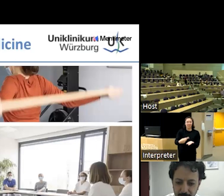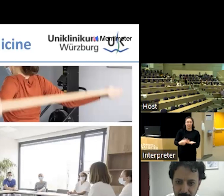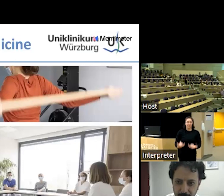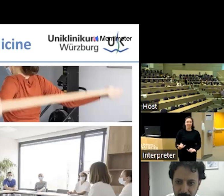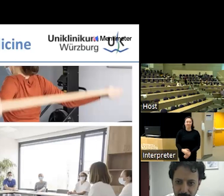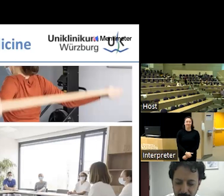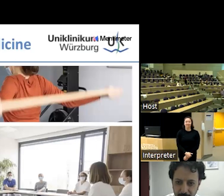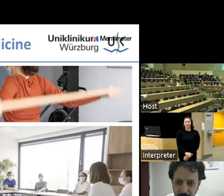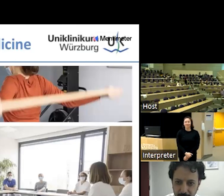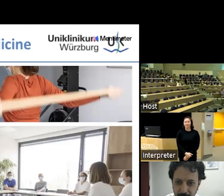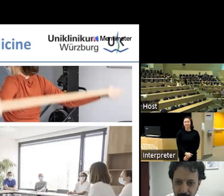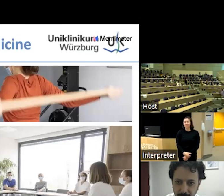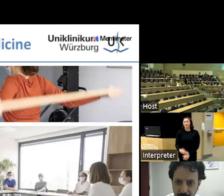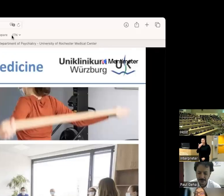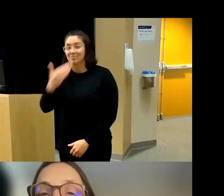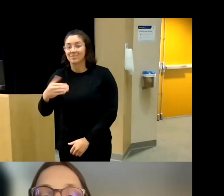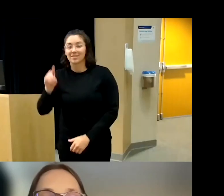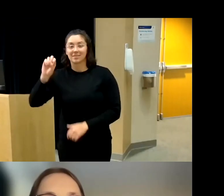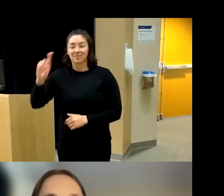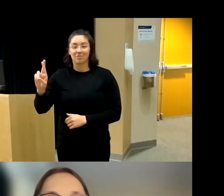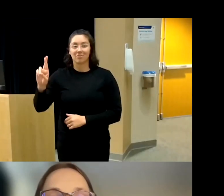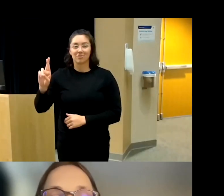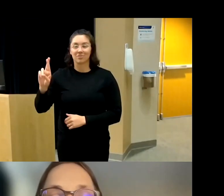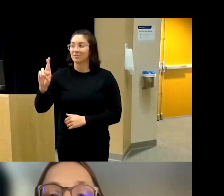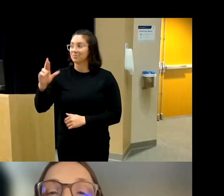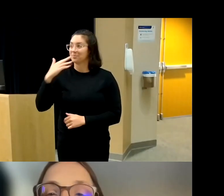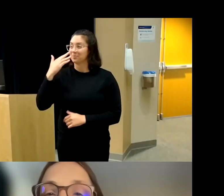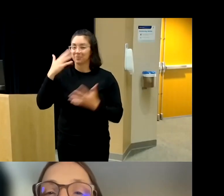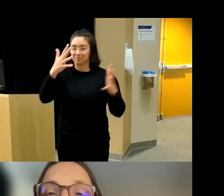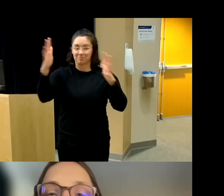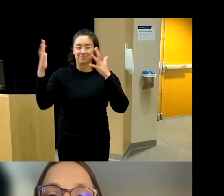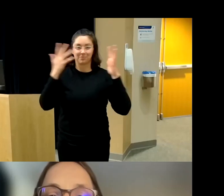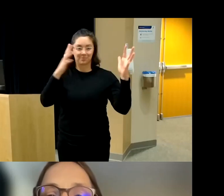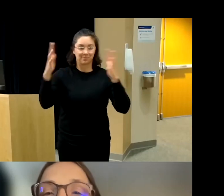thank you so much Dr rittner this is Sephora Rosenberg um yes thank you round of applause